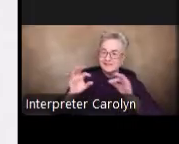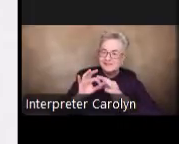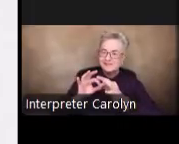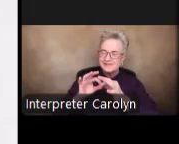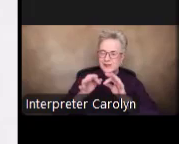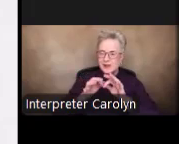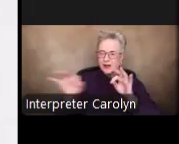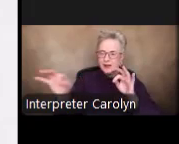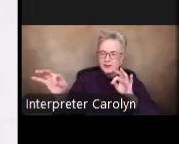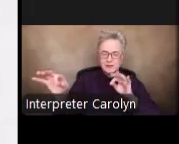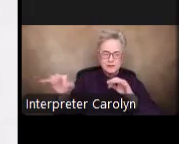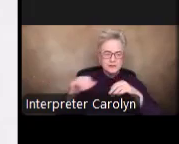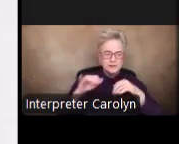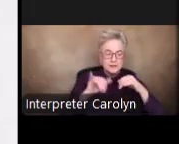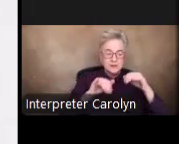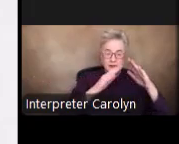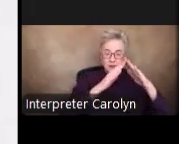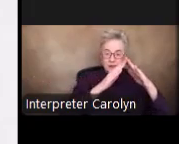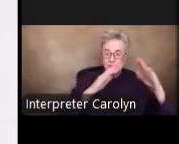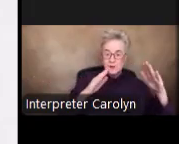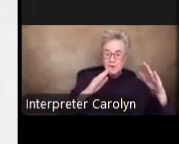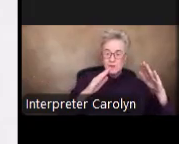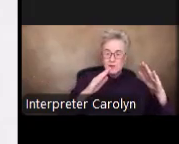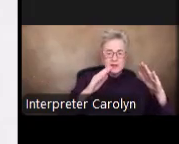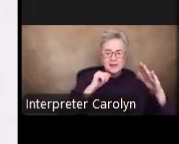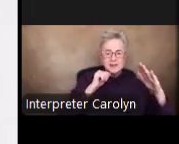The roof trusses don't hold up the walls, but they give the